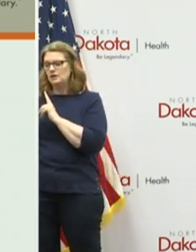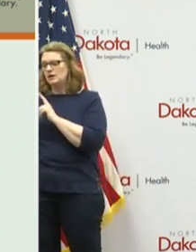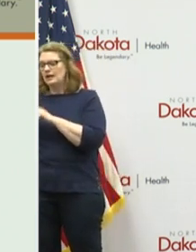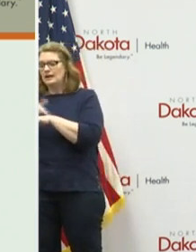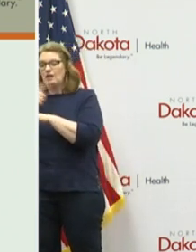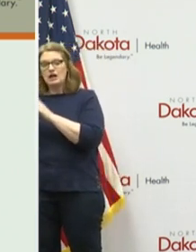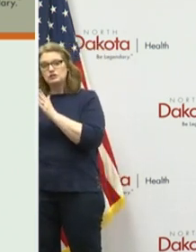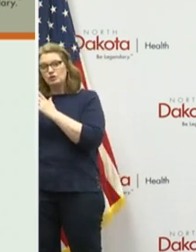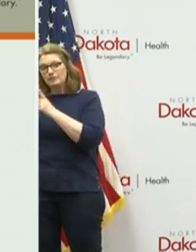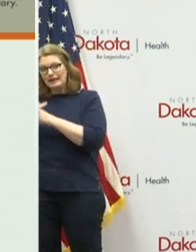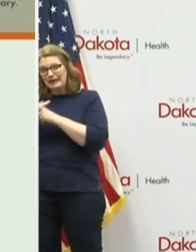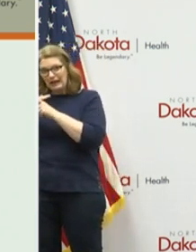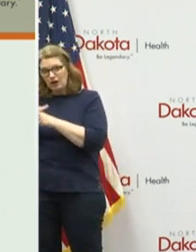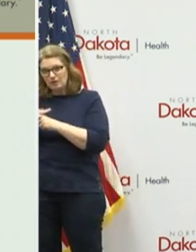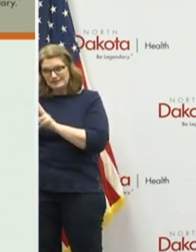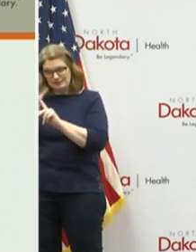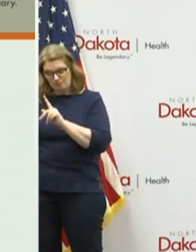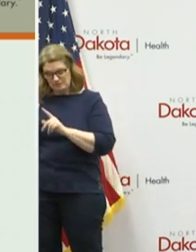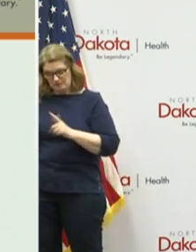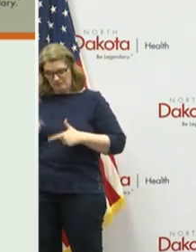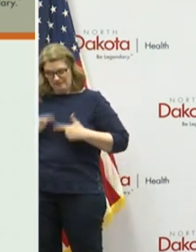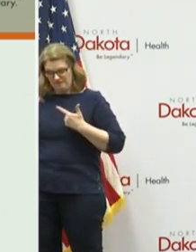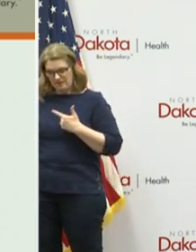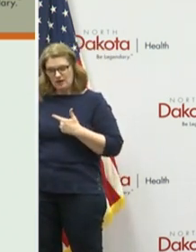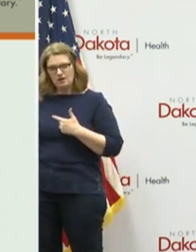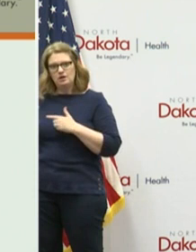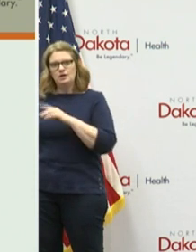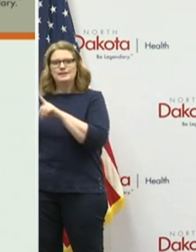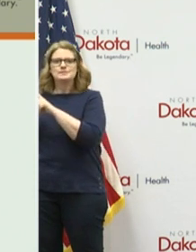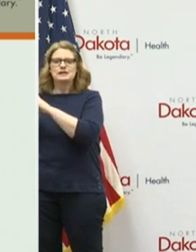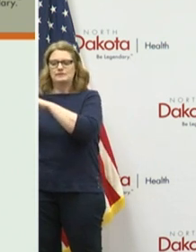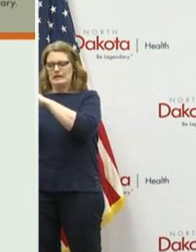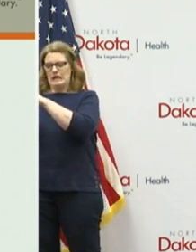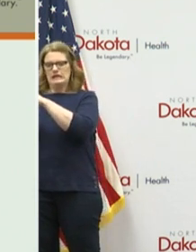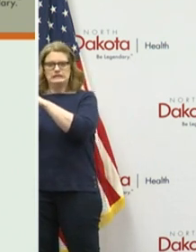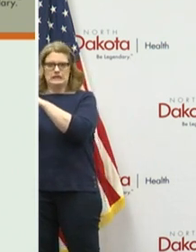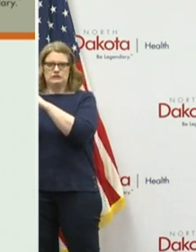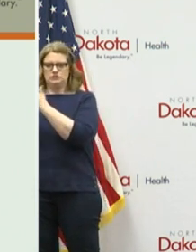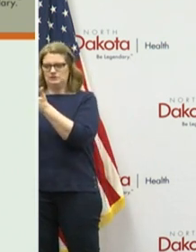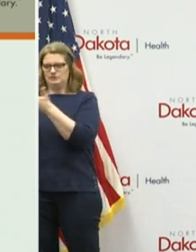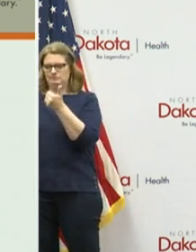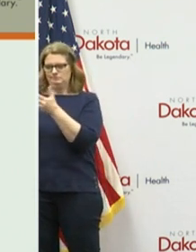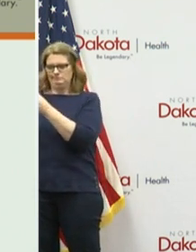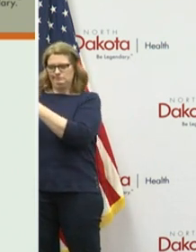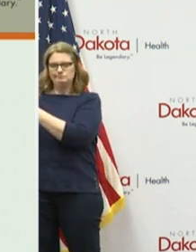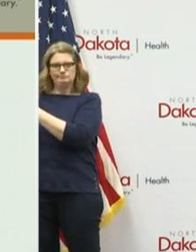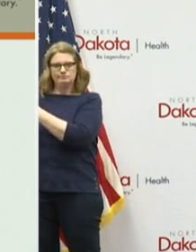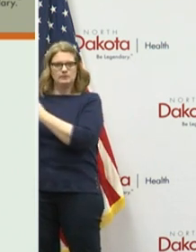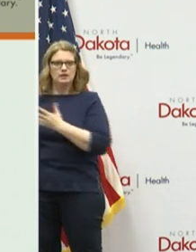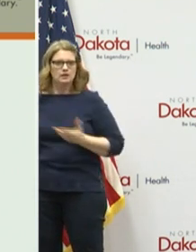IF THEY'RE POSITIVE THEY'RE IN A HOSPITAL, WE KNOW WHERE THEY ARE, AND IF THEY'RE POSITIVE AND